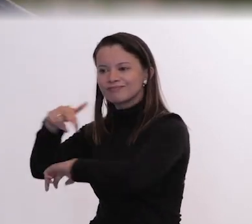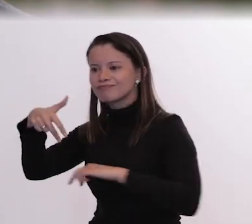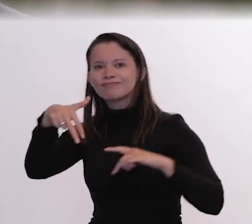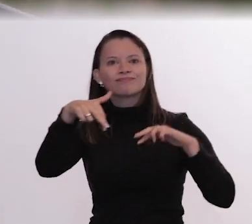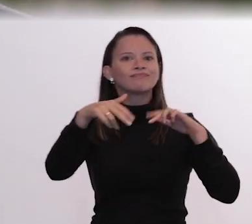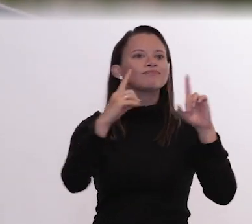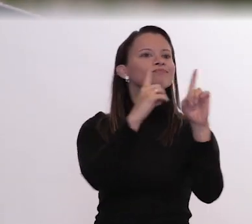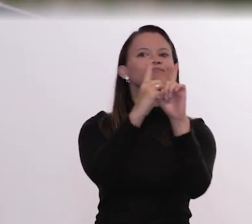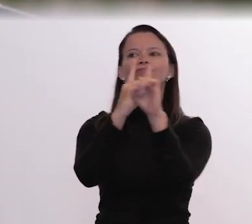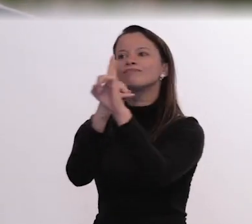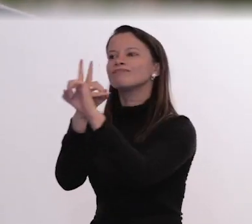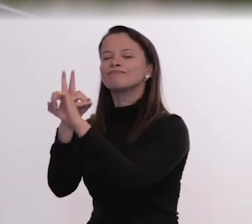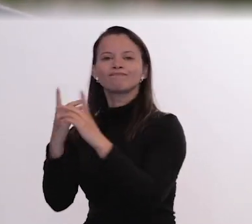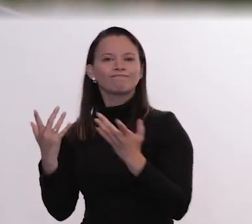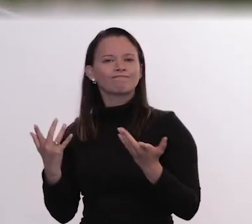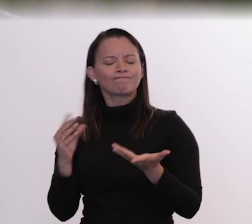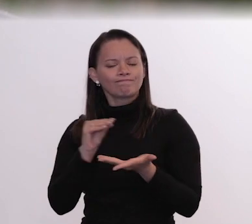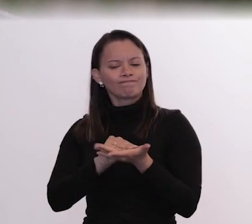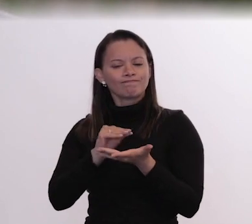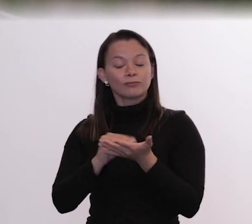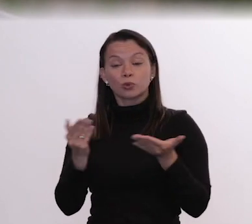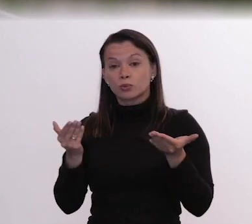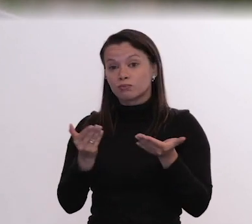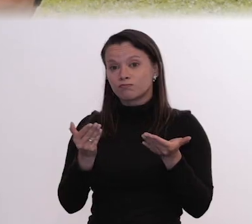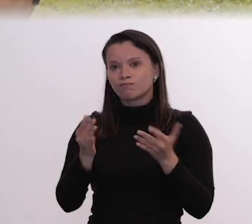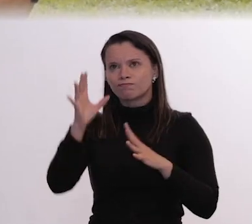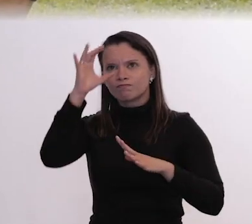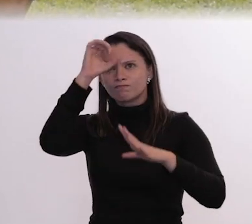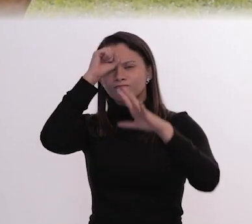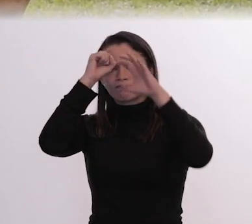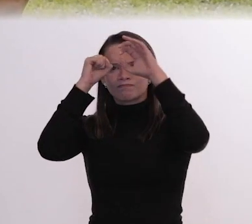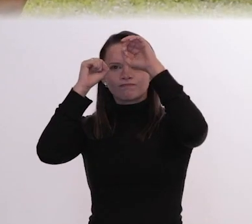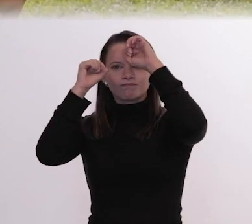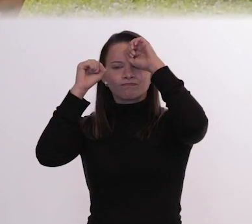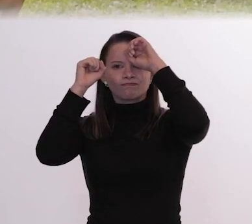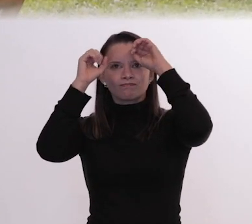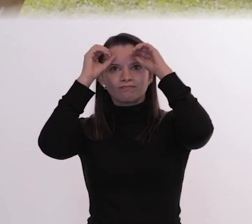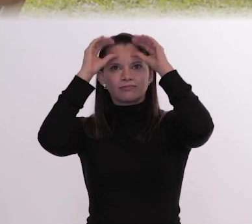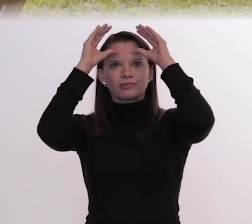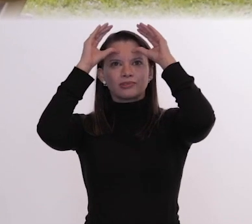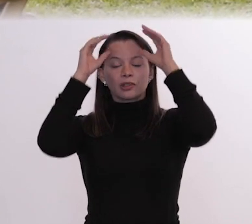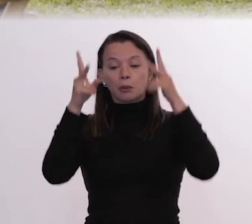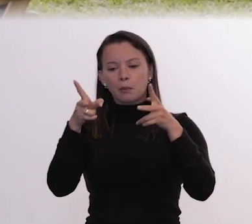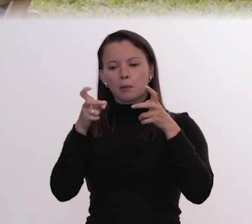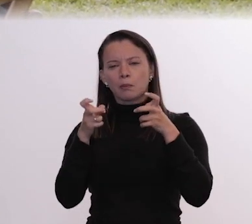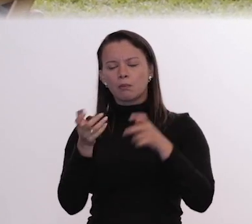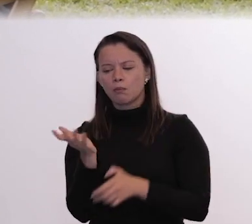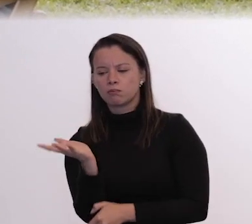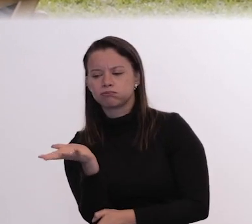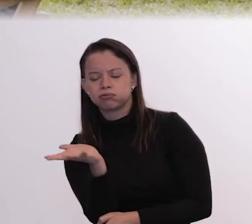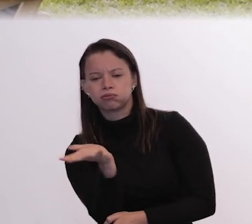I think this is a lesson, it will speed up a search process for healthier cities.